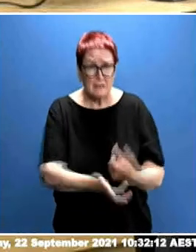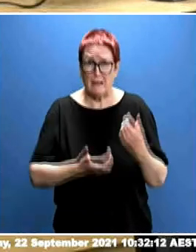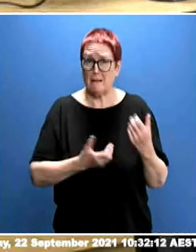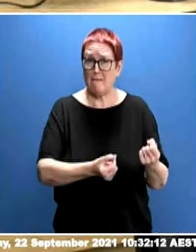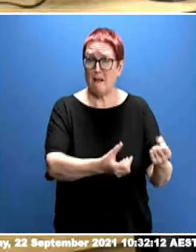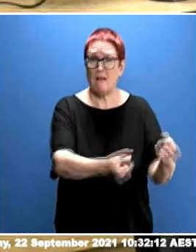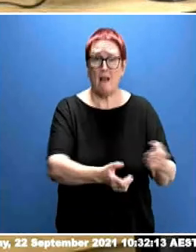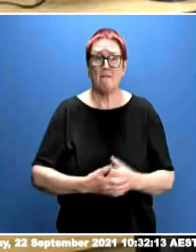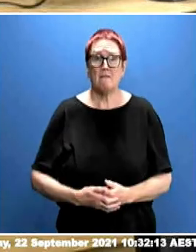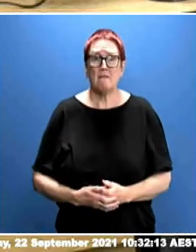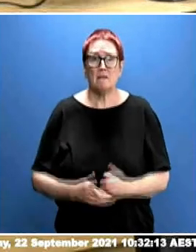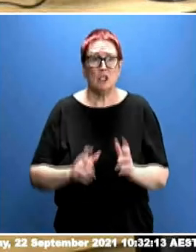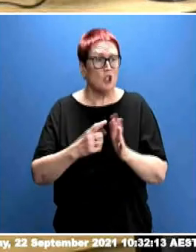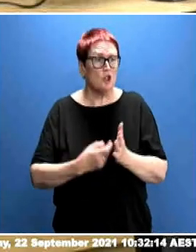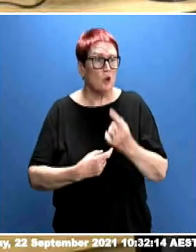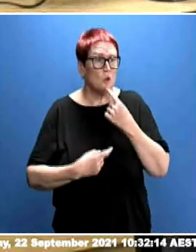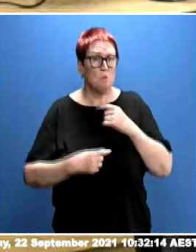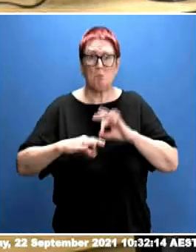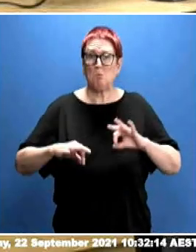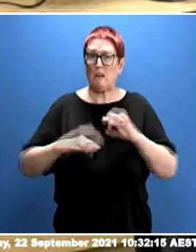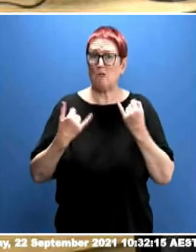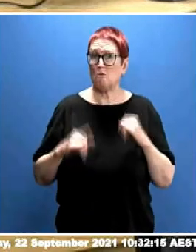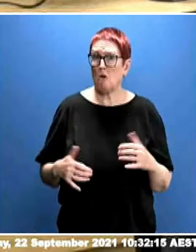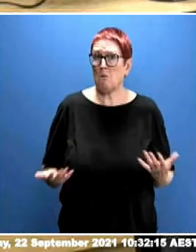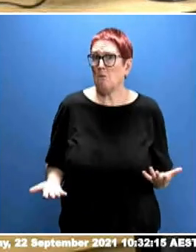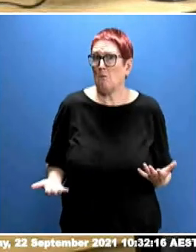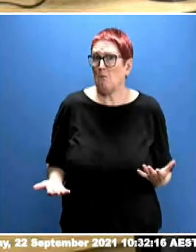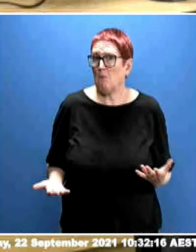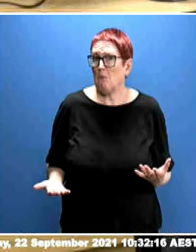and they'd never come back with any news like that.